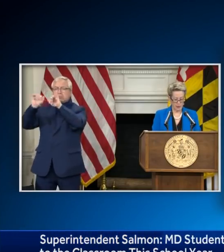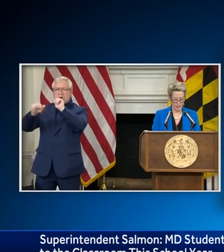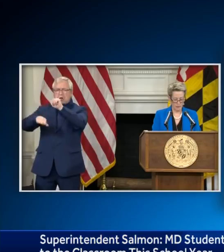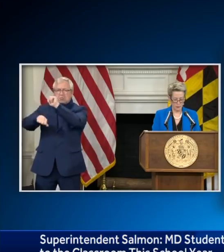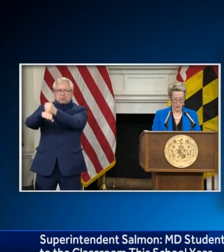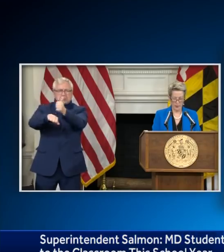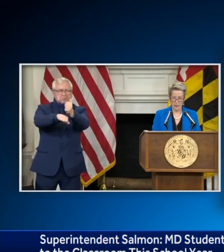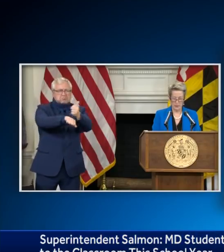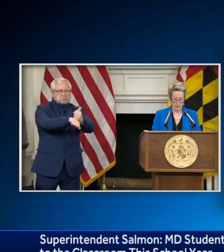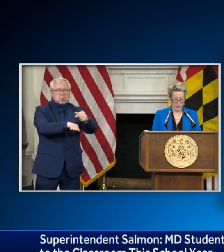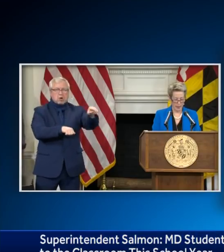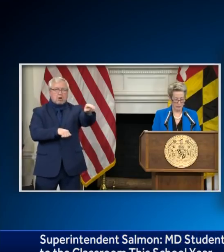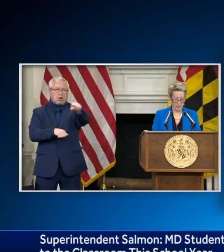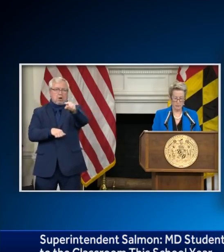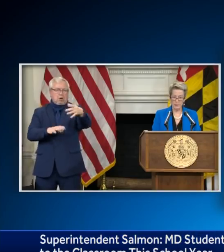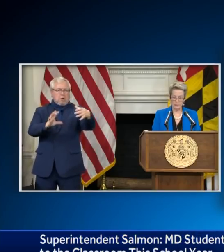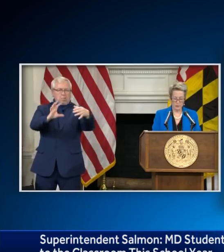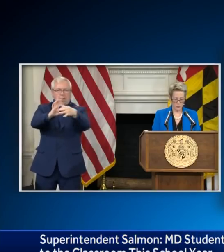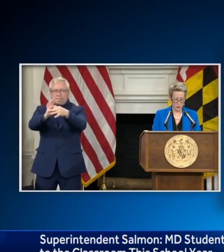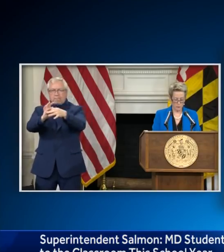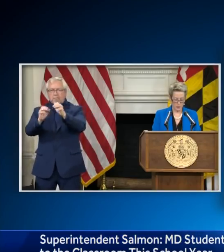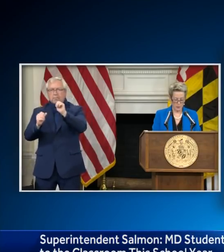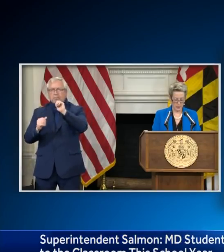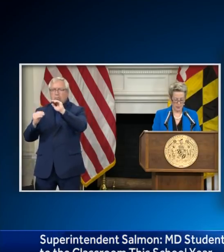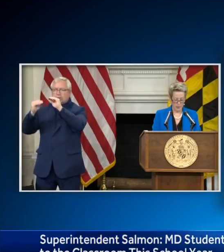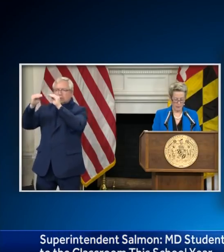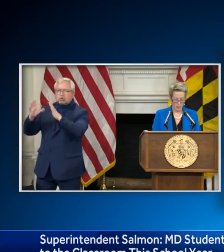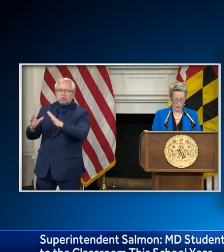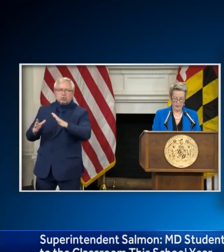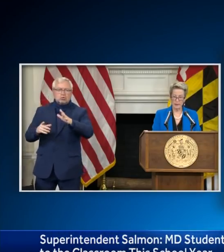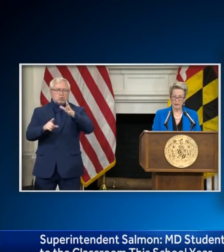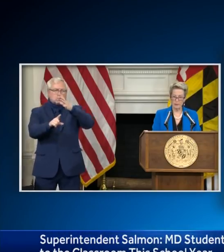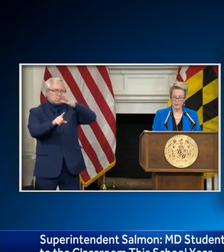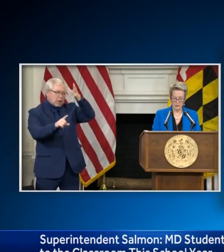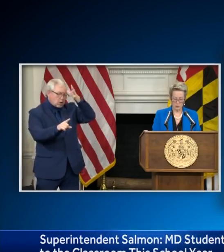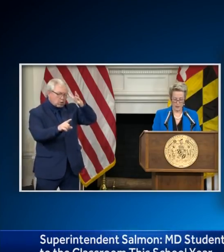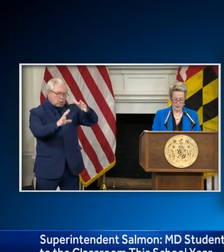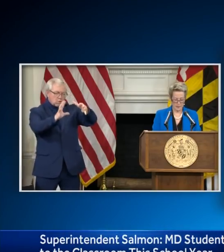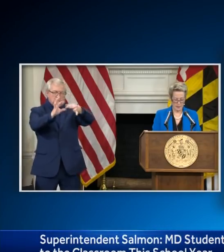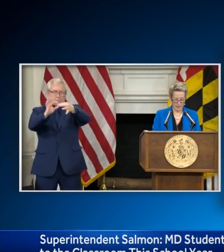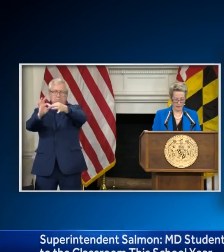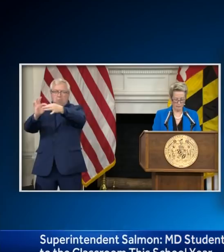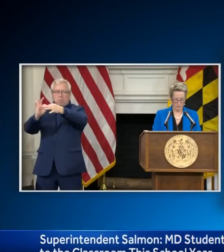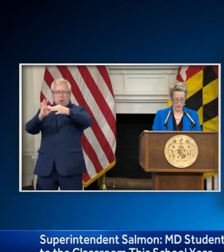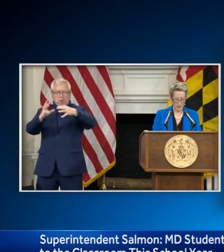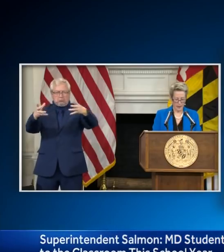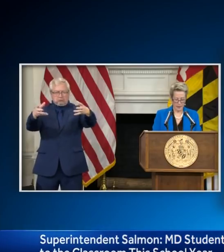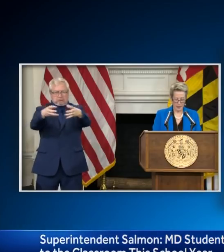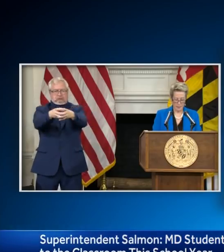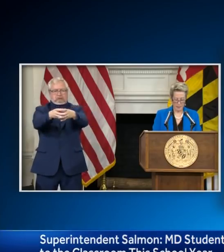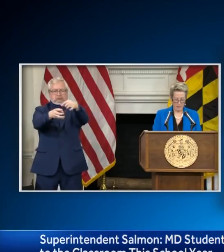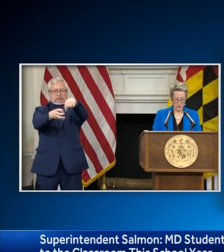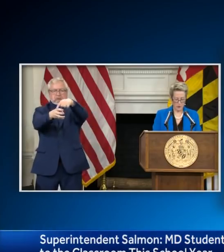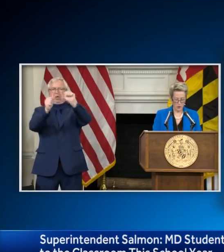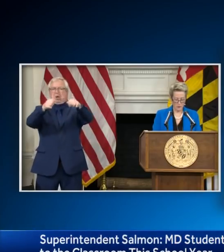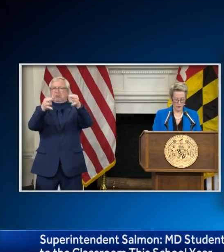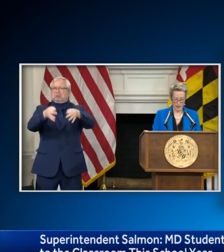I AM CONFIDENT THAT WITH THE LEADERSHIP FROM LOCAL SUPERINTENDENTS, AND THE COLLABORATION AMONG SUPERINTENDENTS, EDUCATORS, PARENTS, AND MEMBERS OF OUR